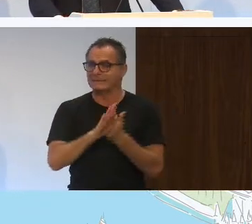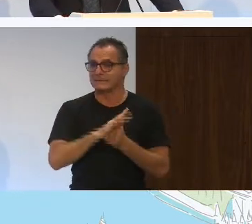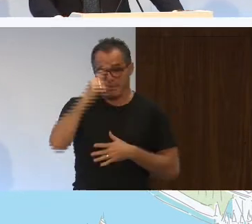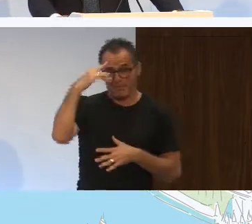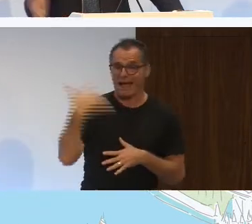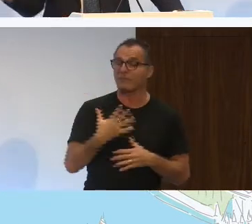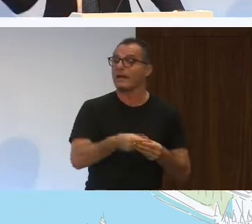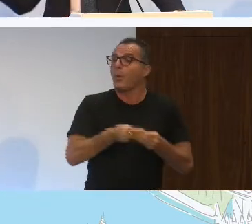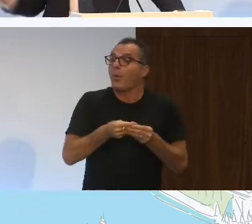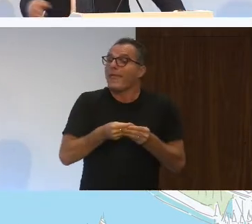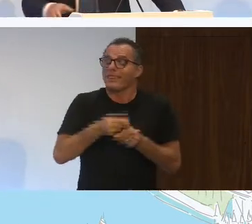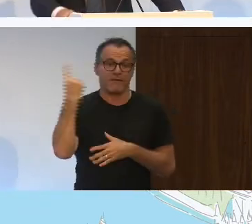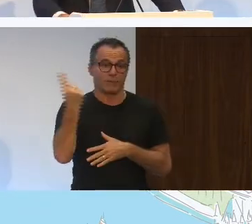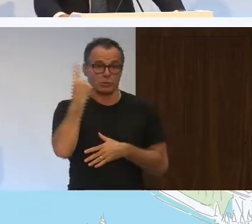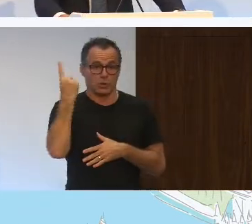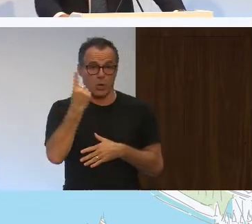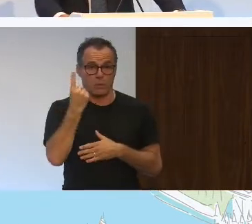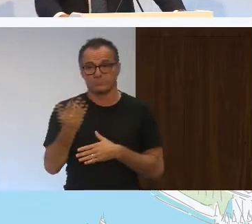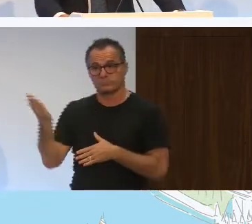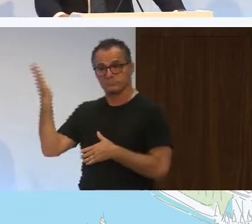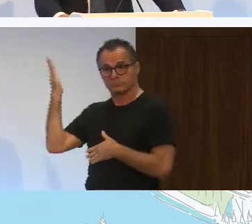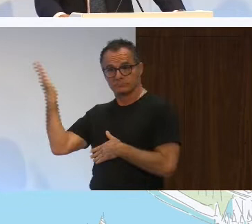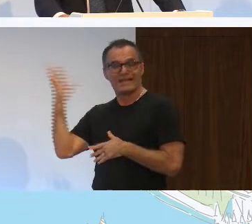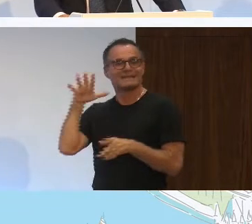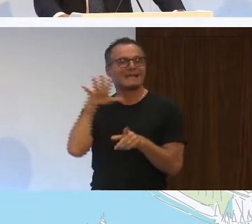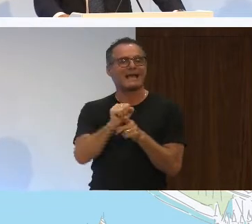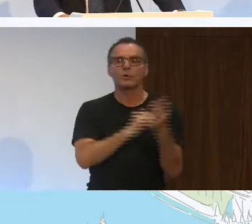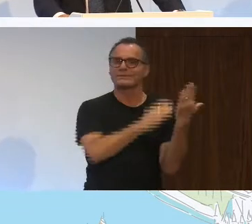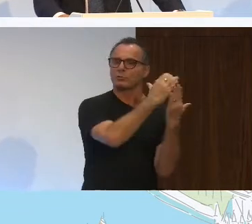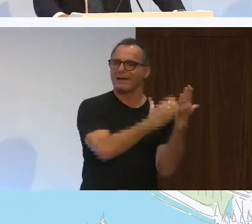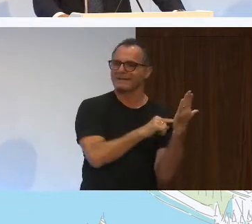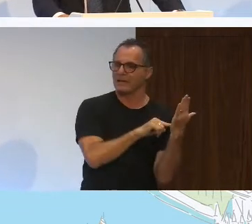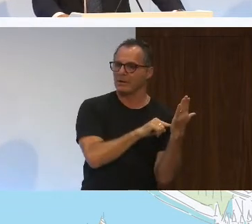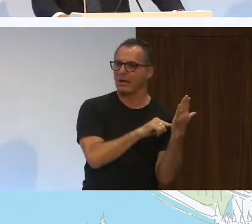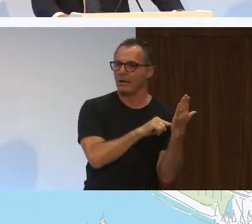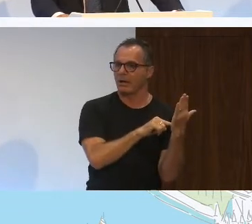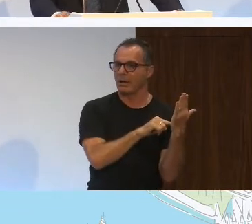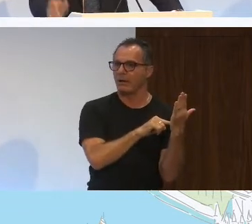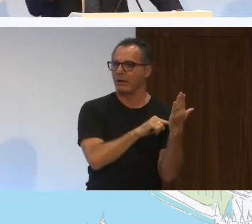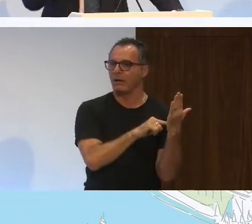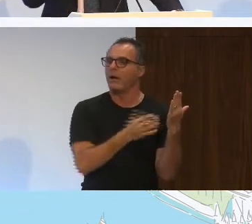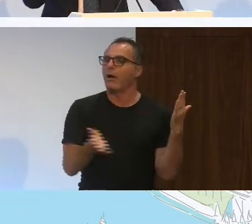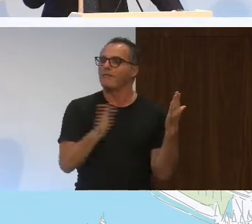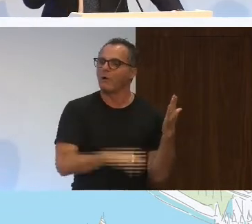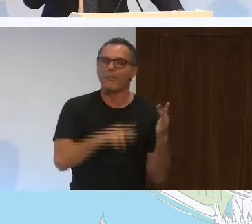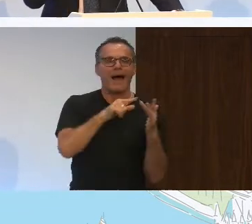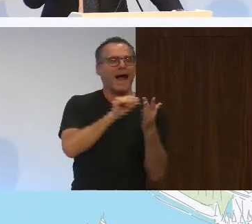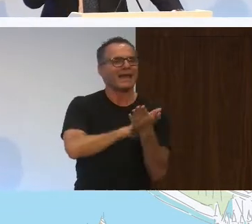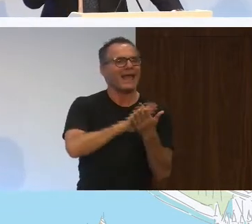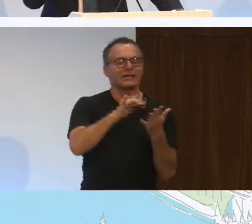Here I have put the the diagnostic criteria according to the the the IHS the International Headache Society